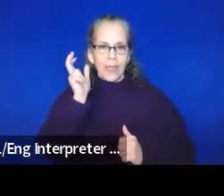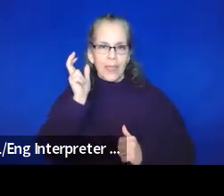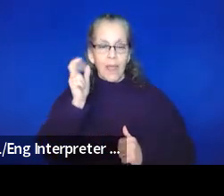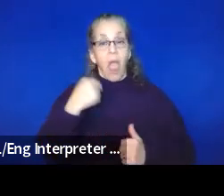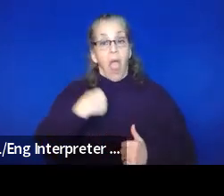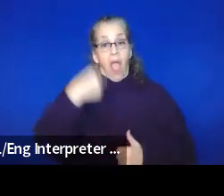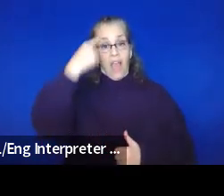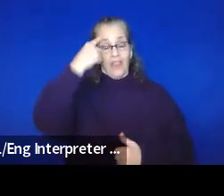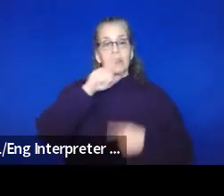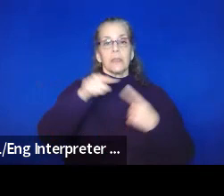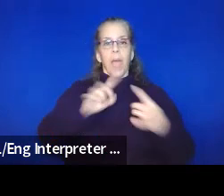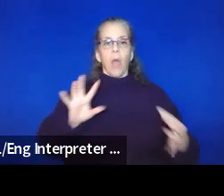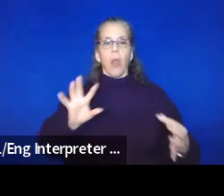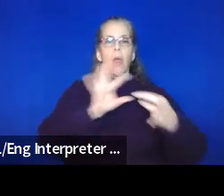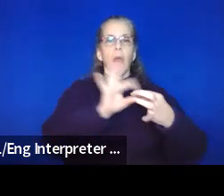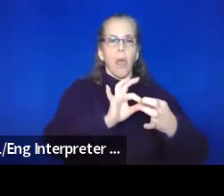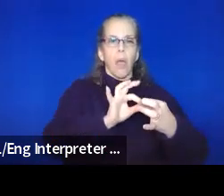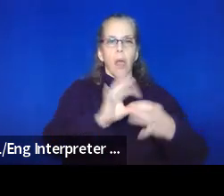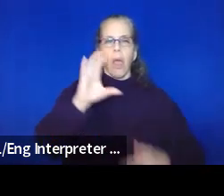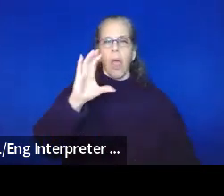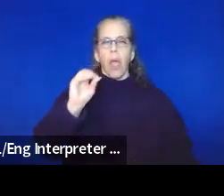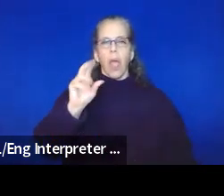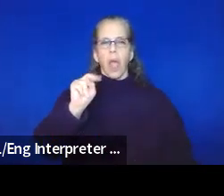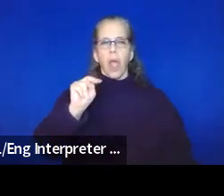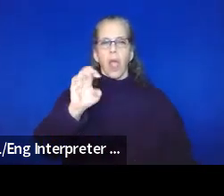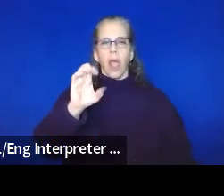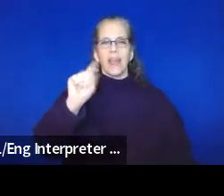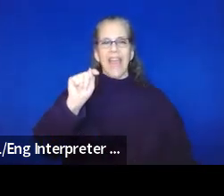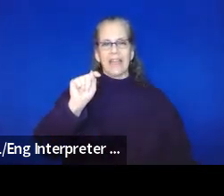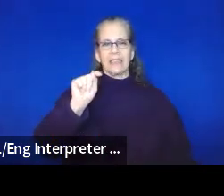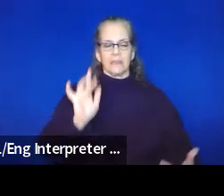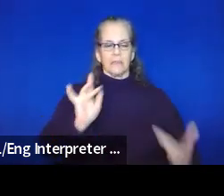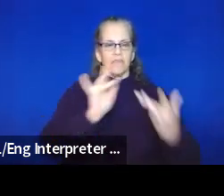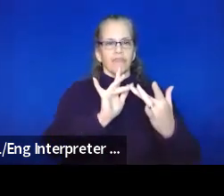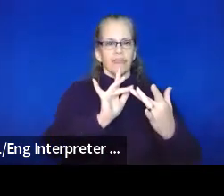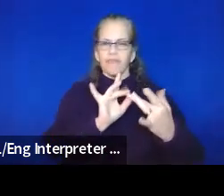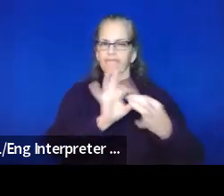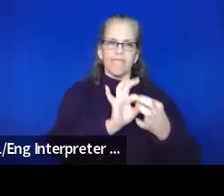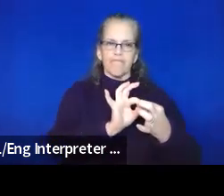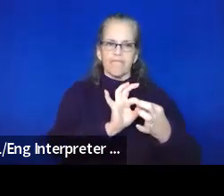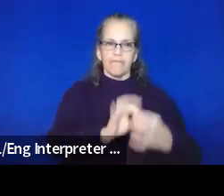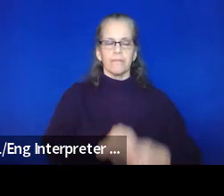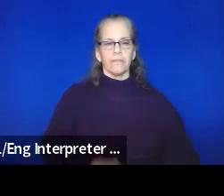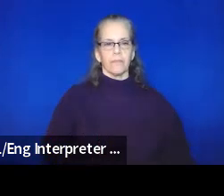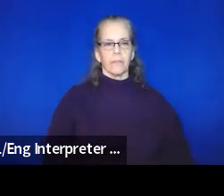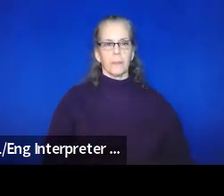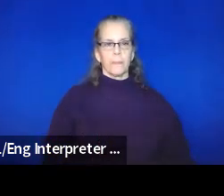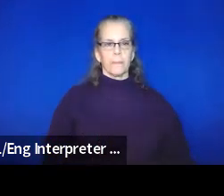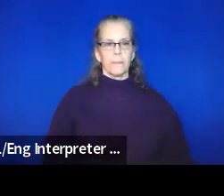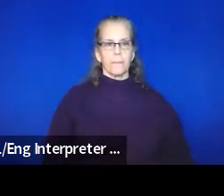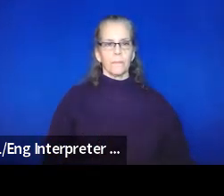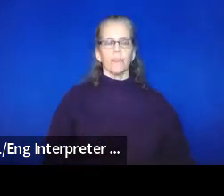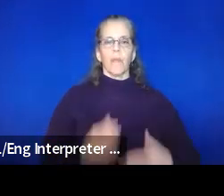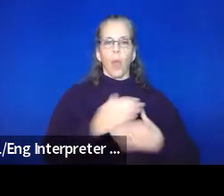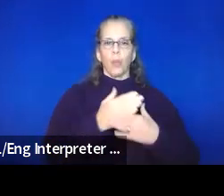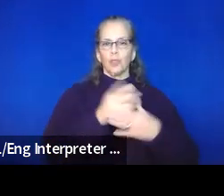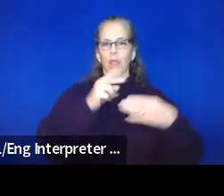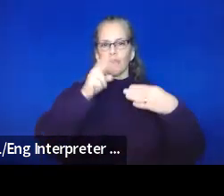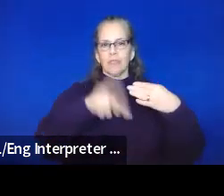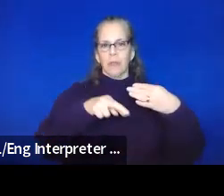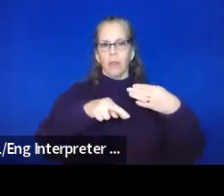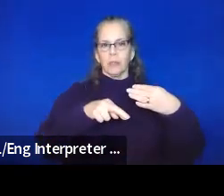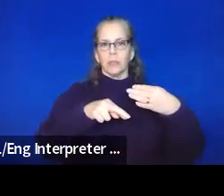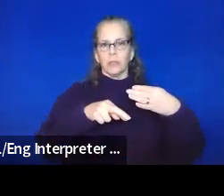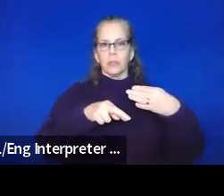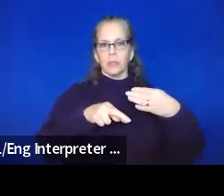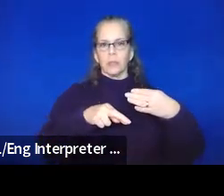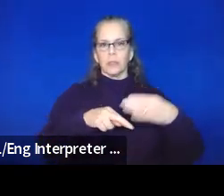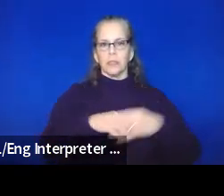more about that. I'm going to share the results share the results.